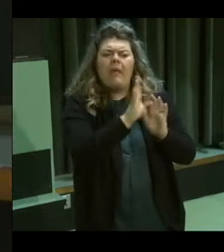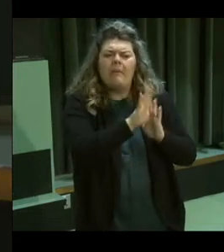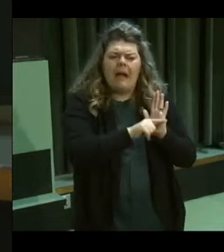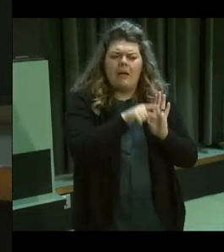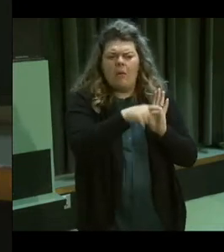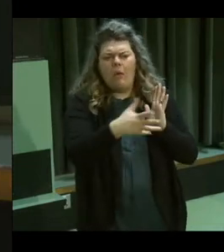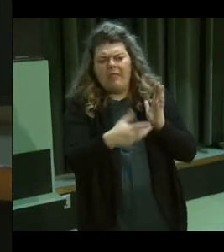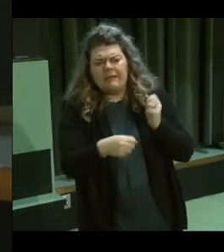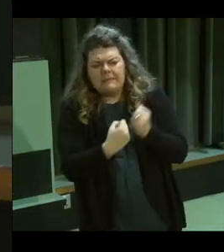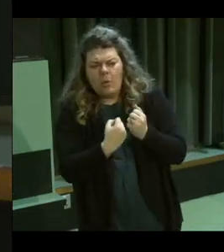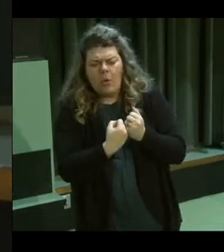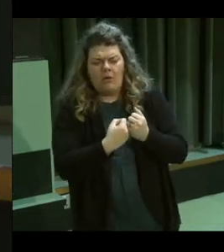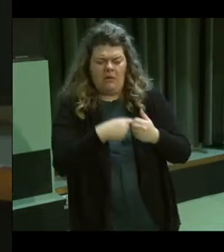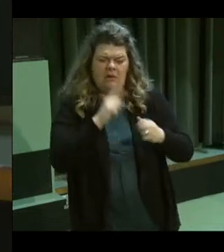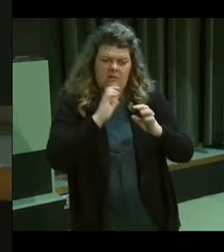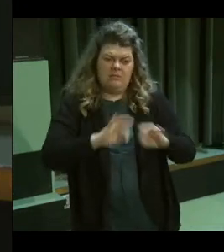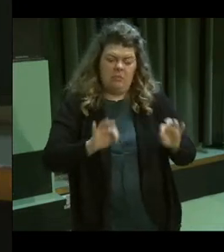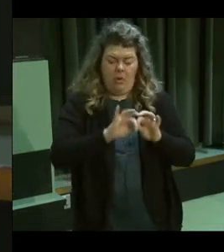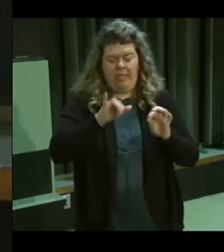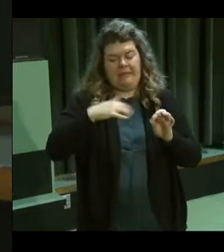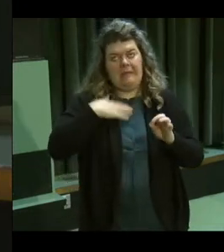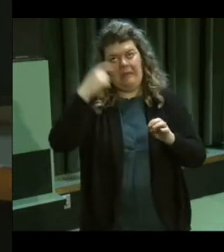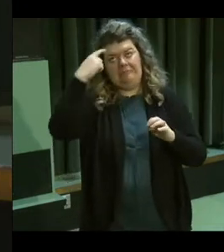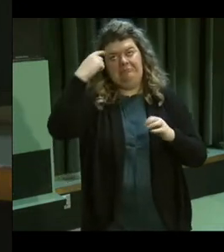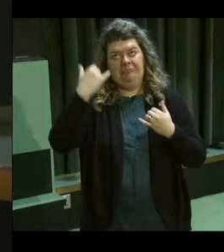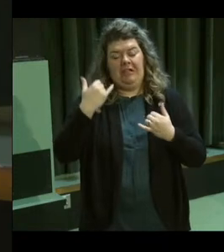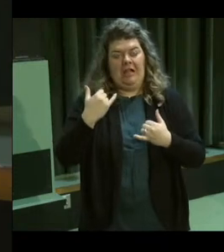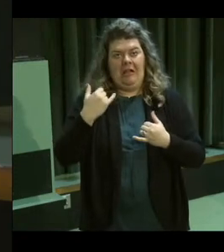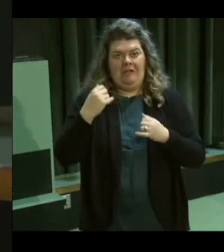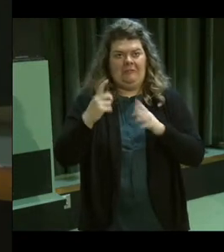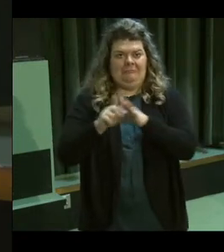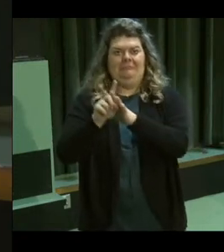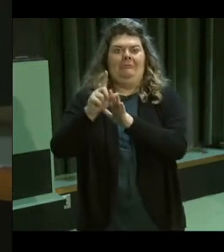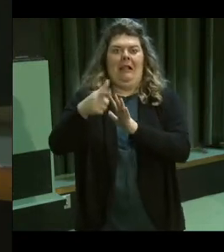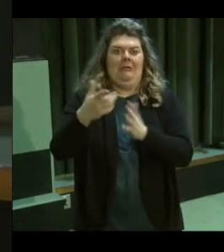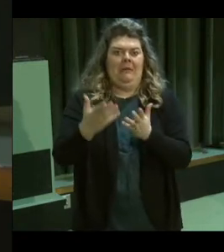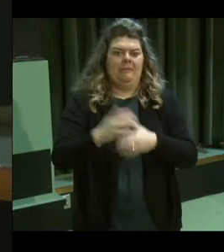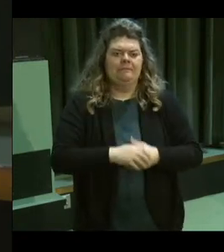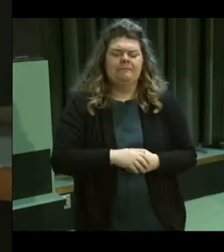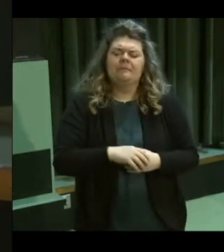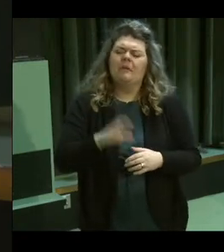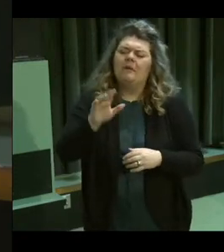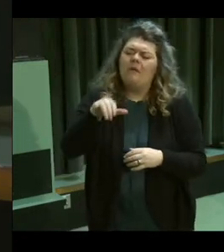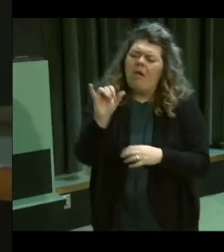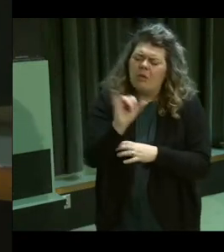other opportunities that will come up. But those are the ones